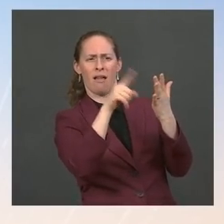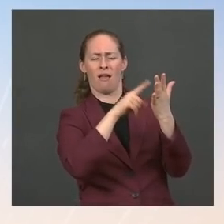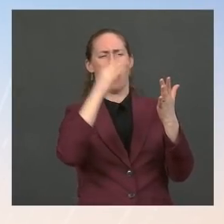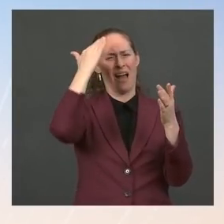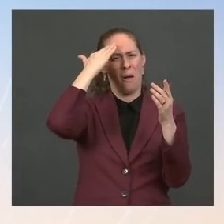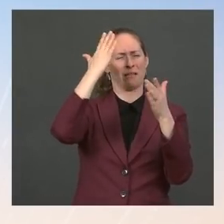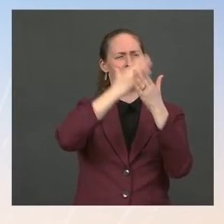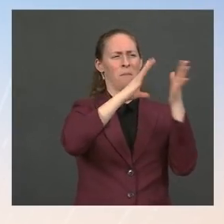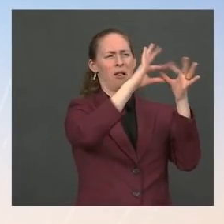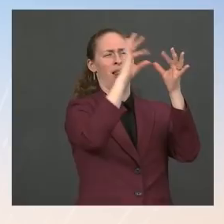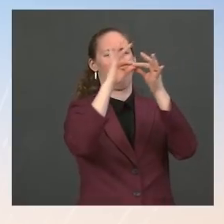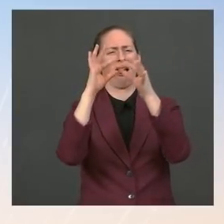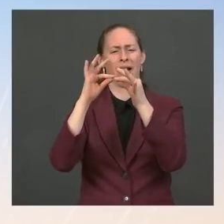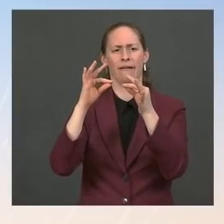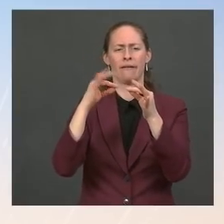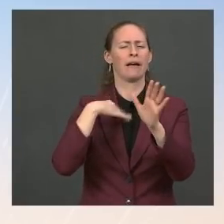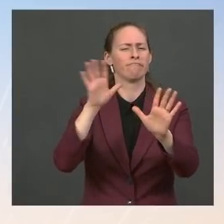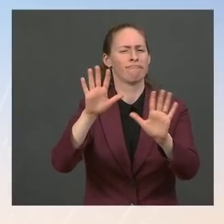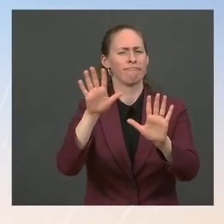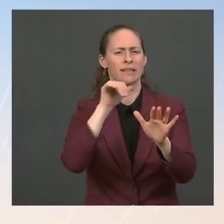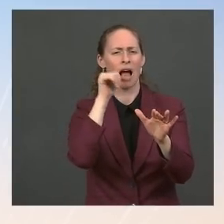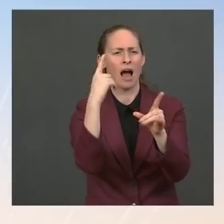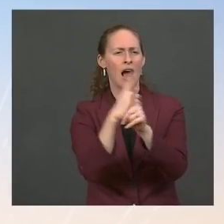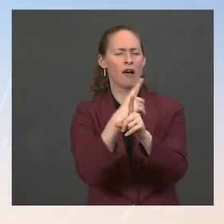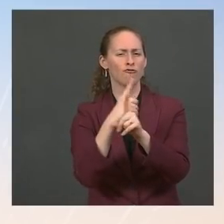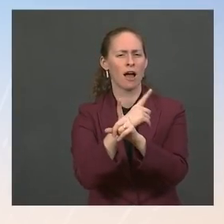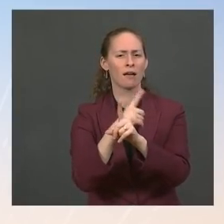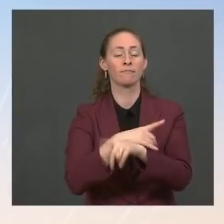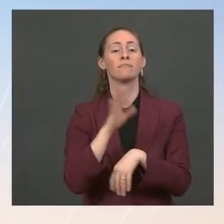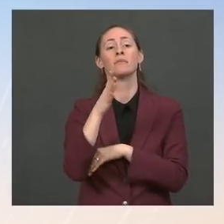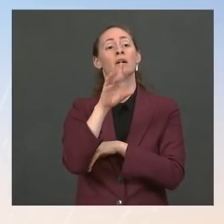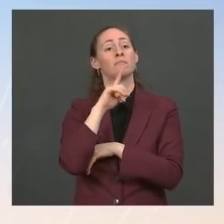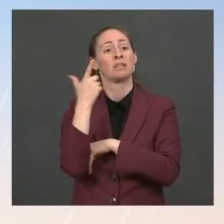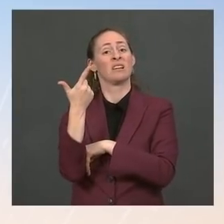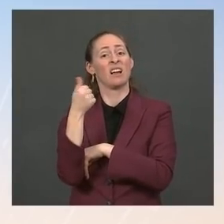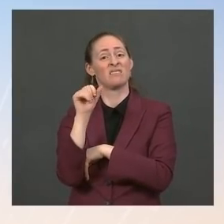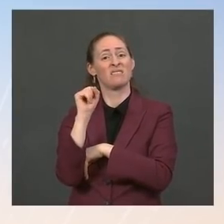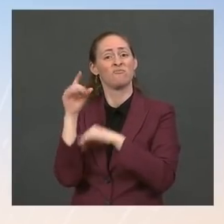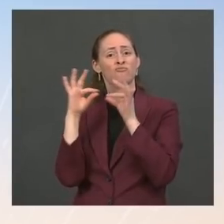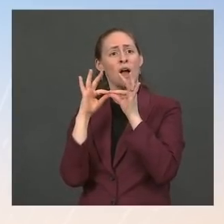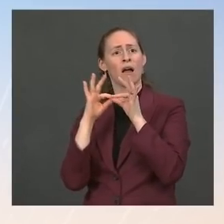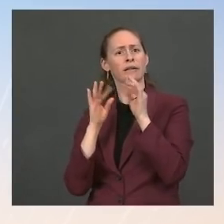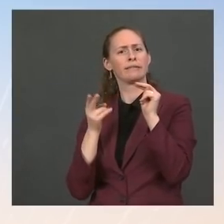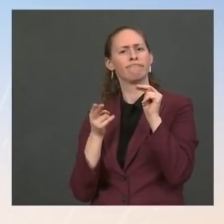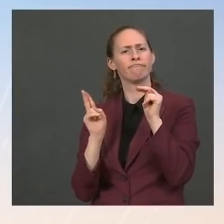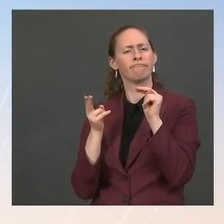makes it an even stronger case for doubling down our investment and our focus on clean energy options